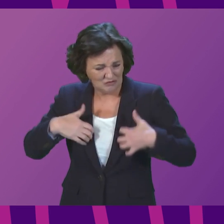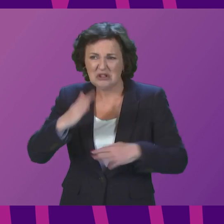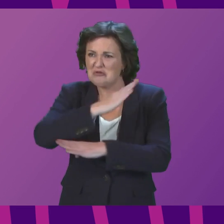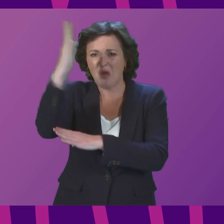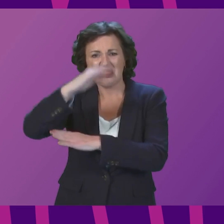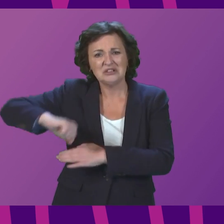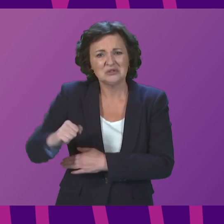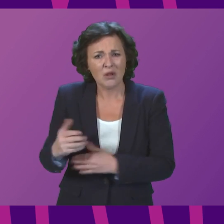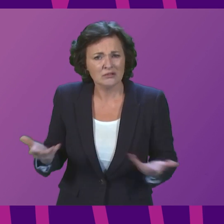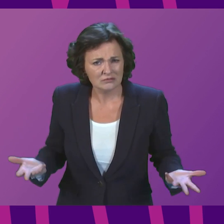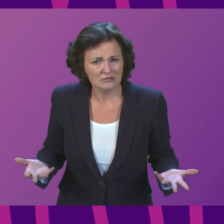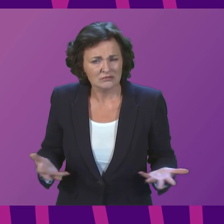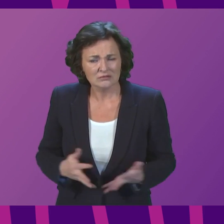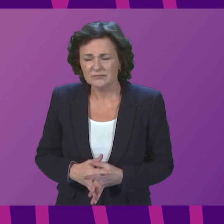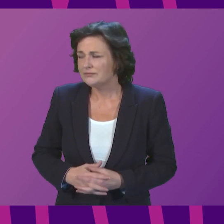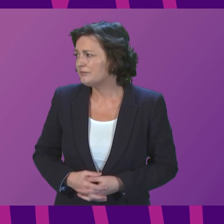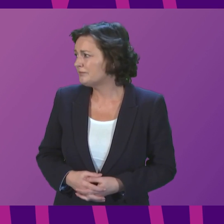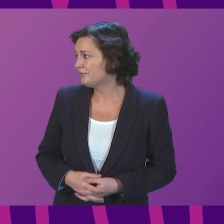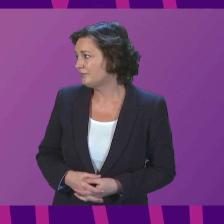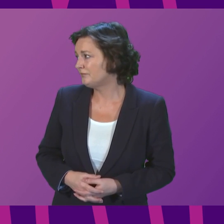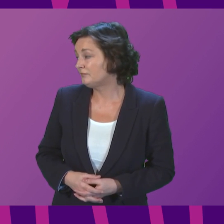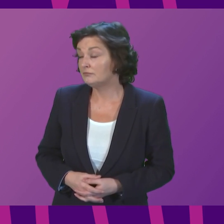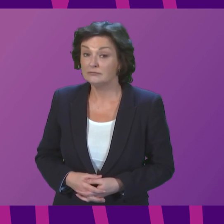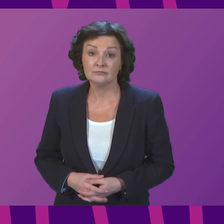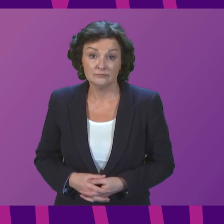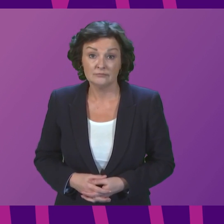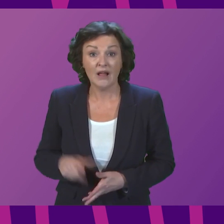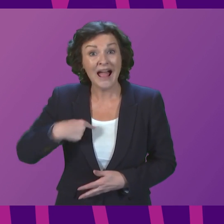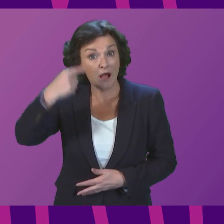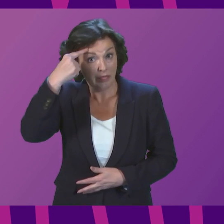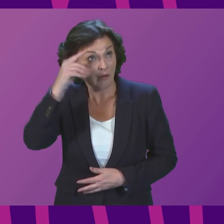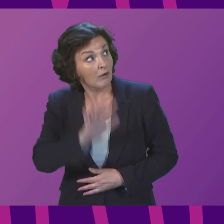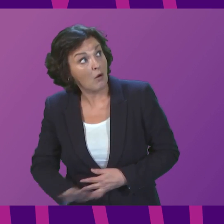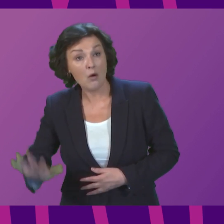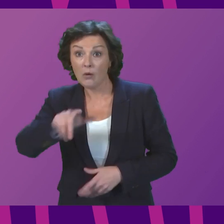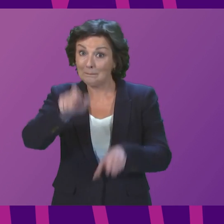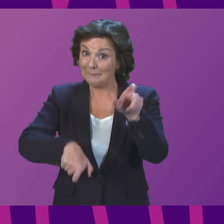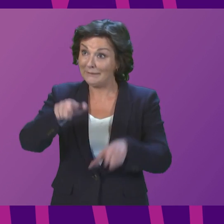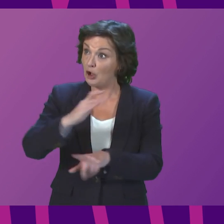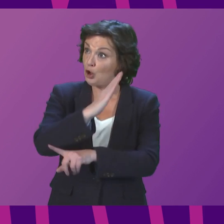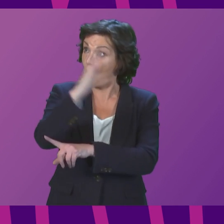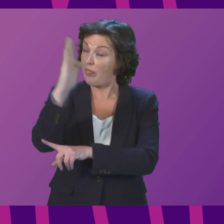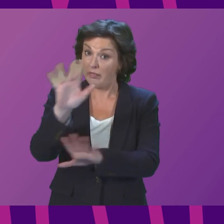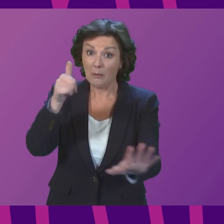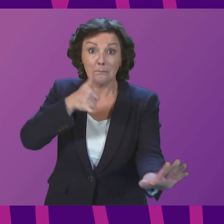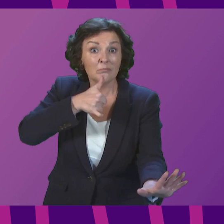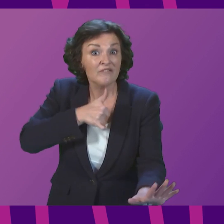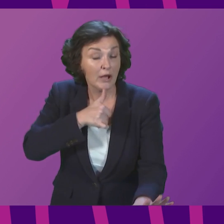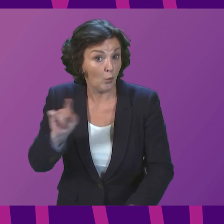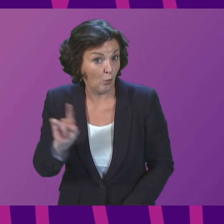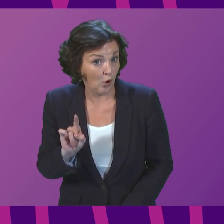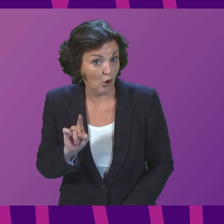I think that everybody in the north-east would have preferred it if, rather than writing